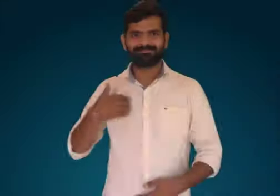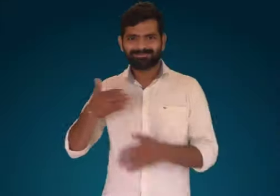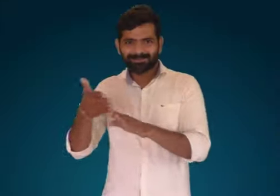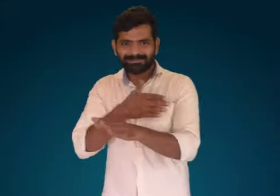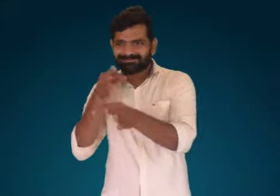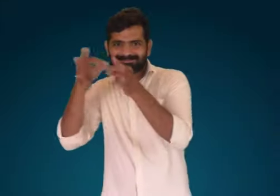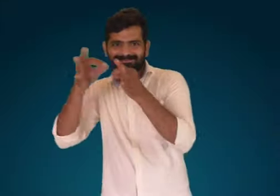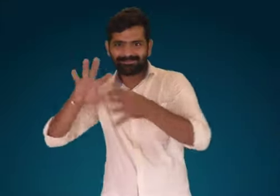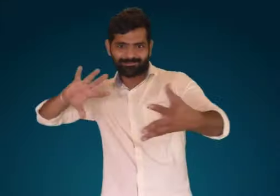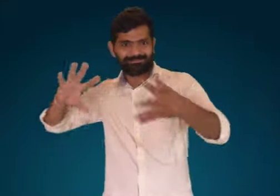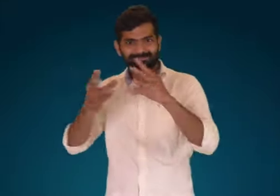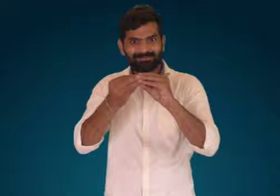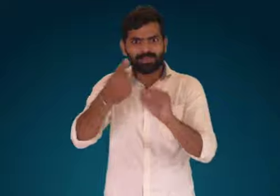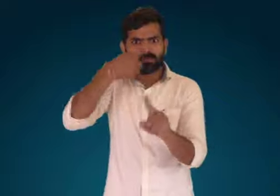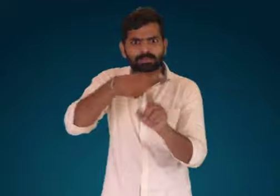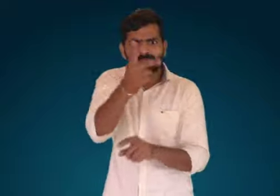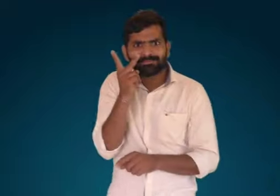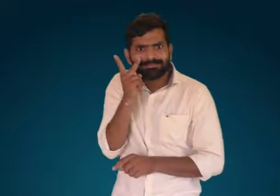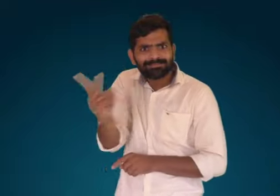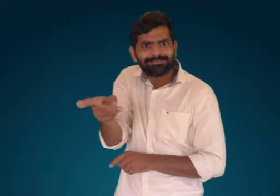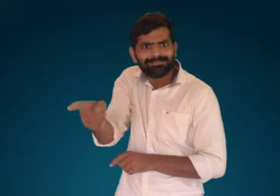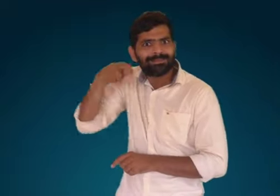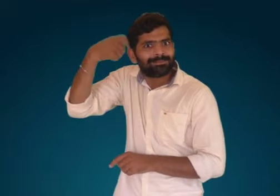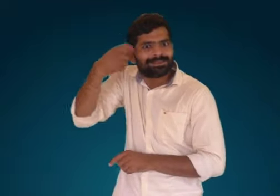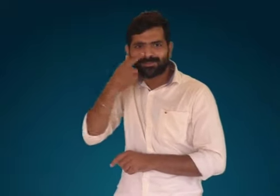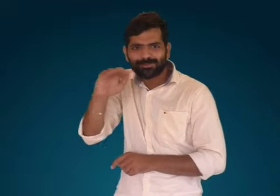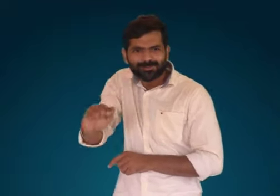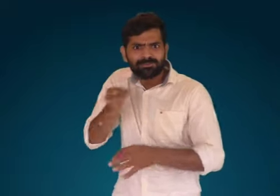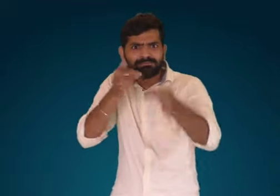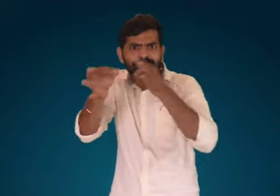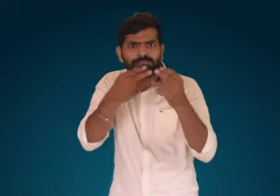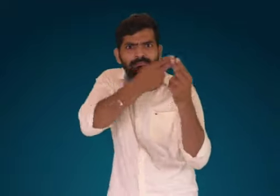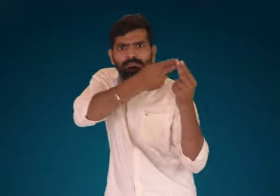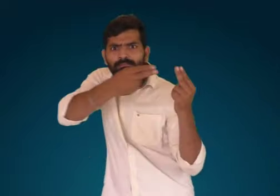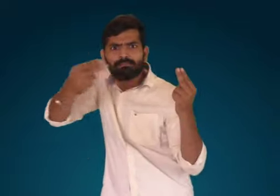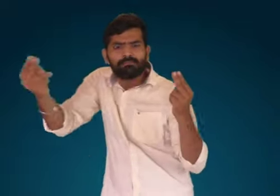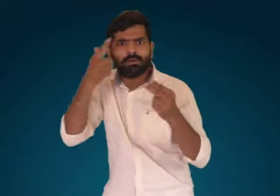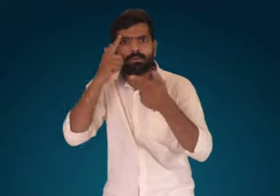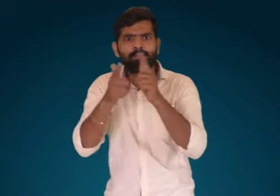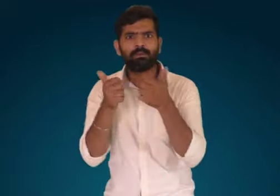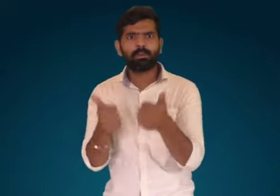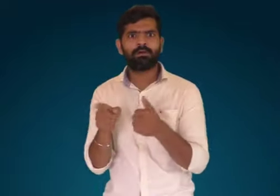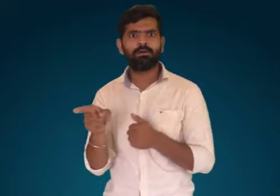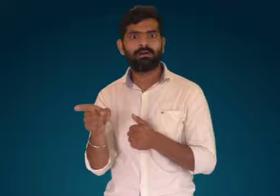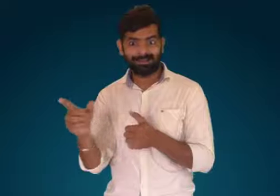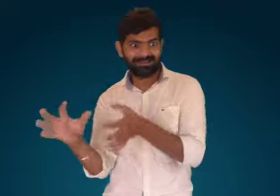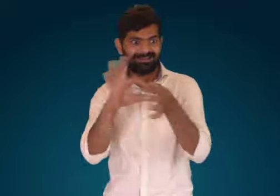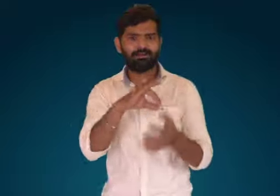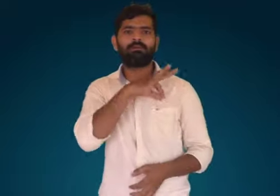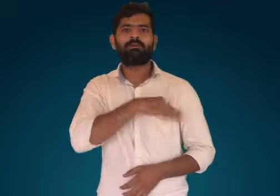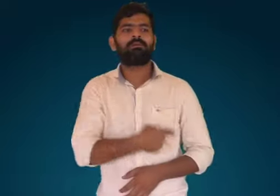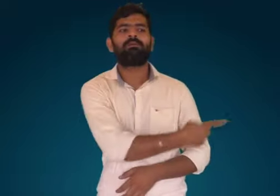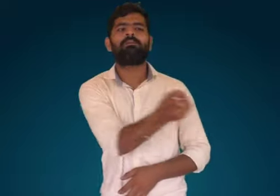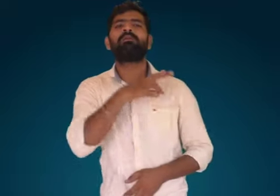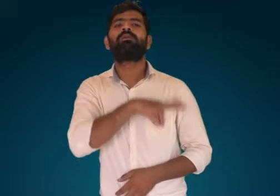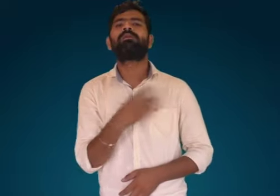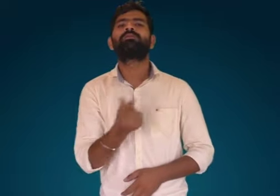bijaya kicks raj raj falls down and hurts his head and starts crying